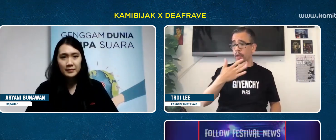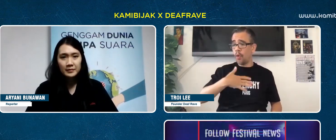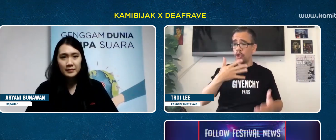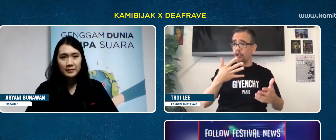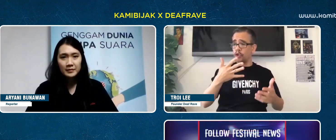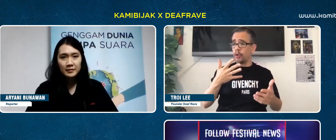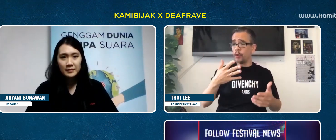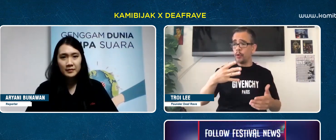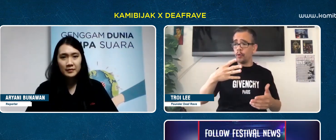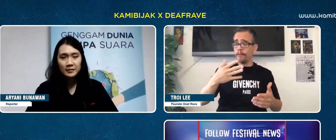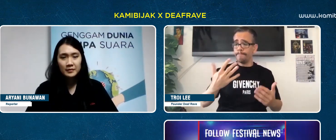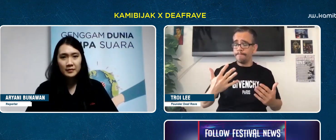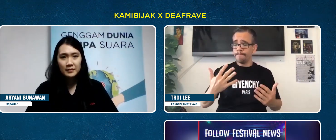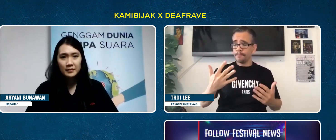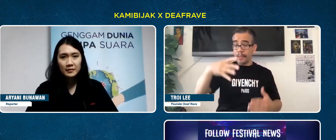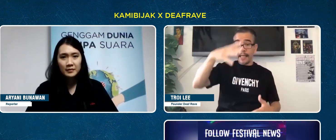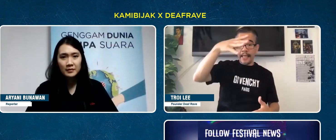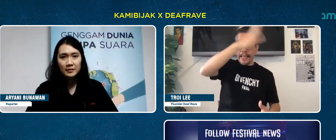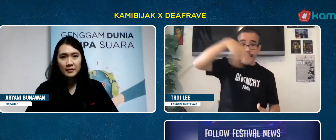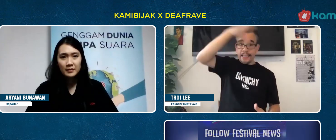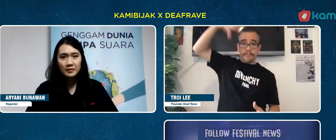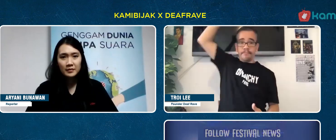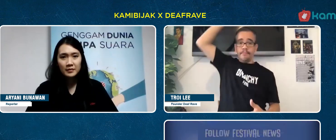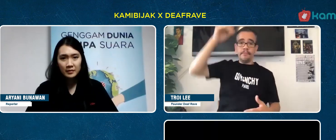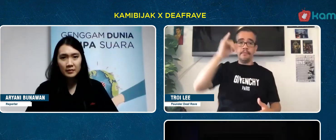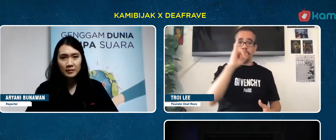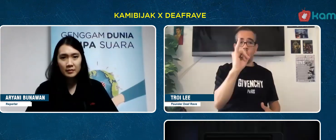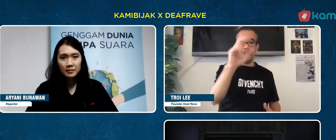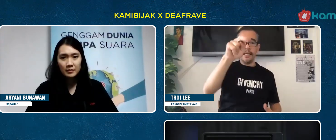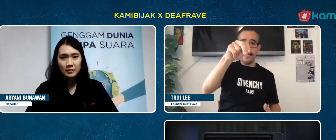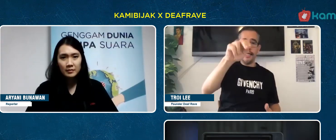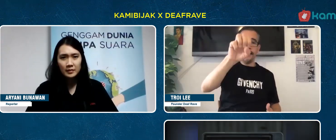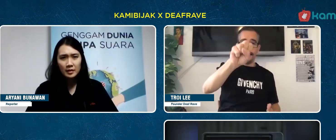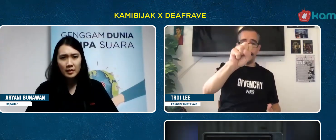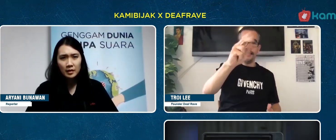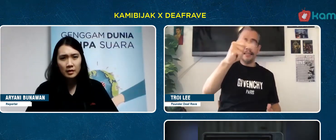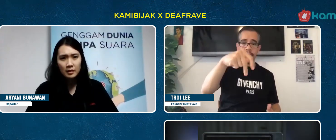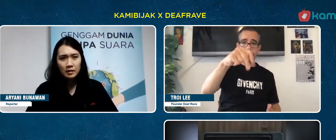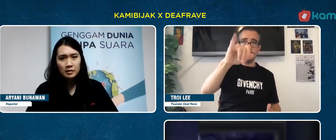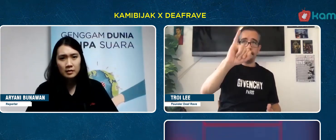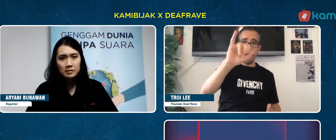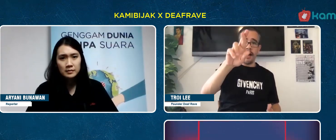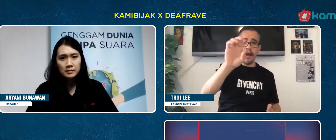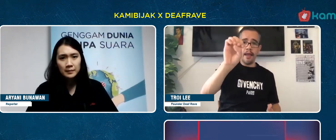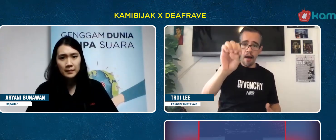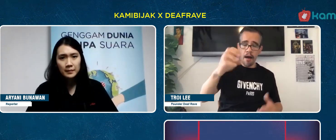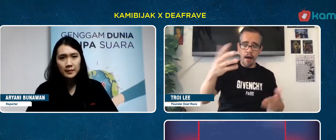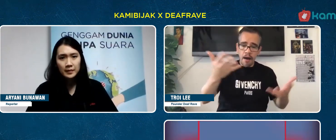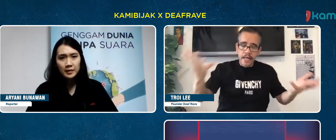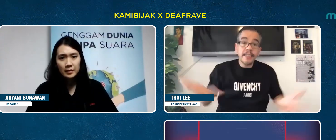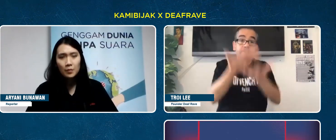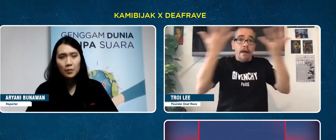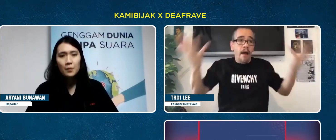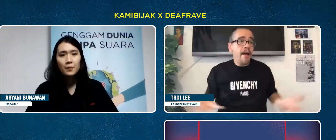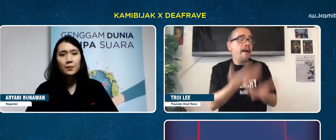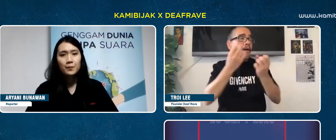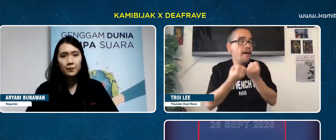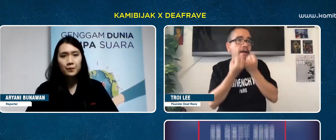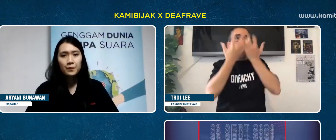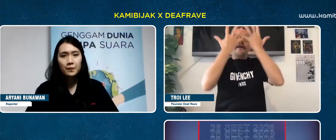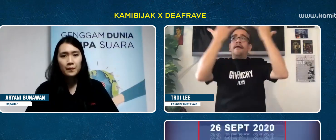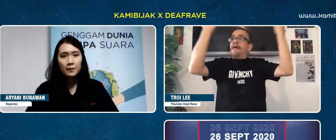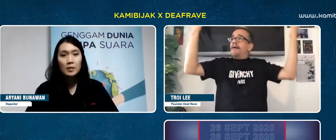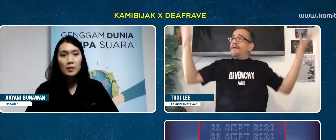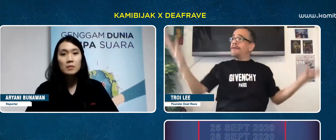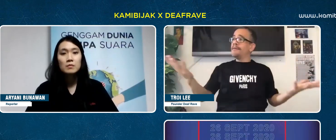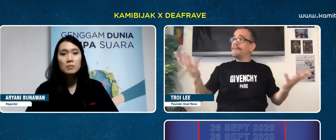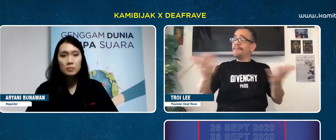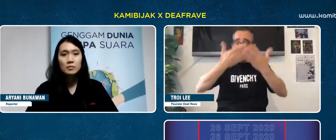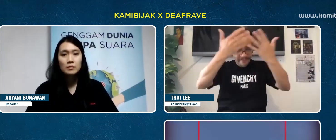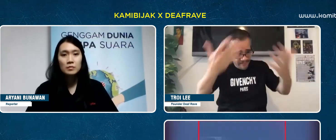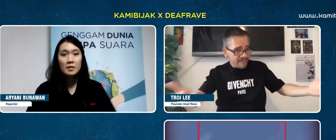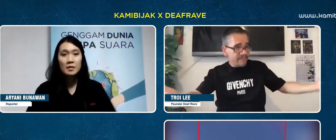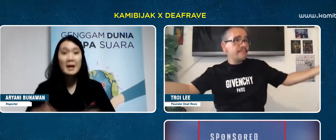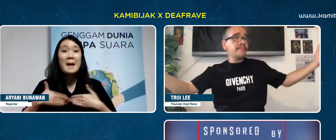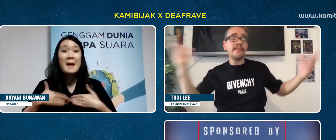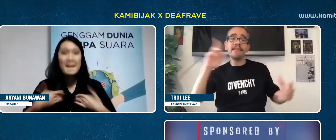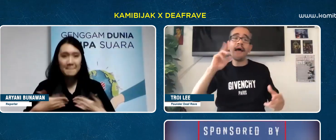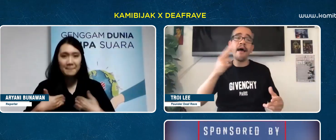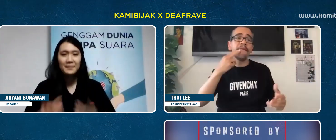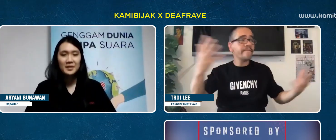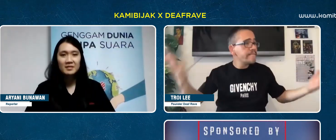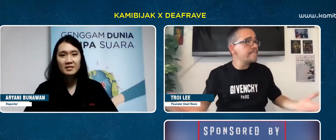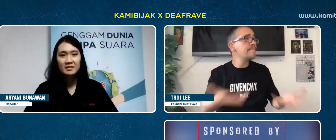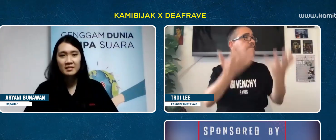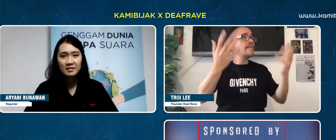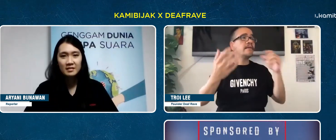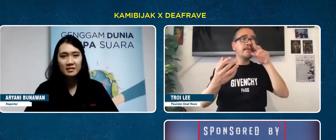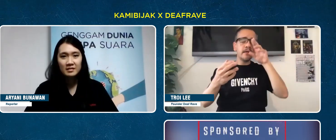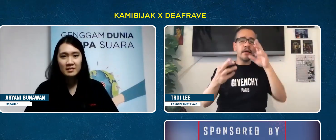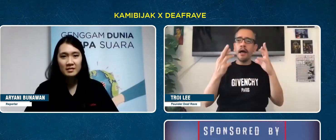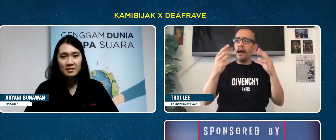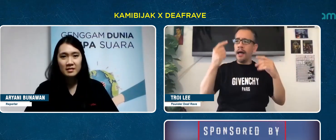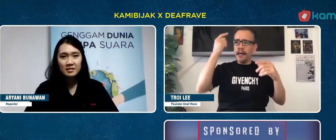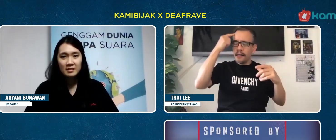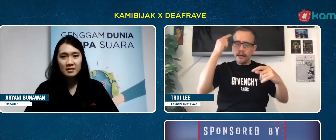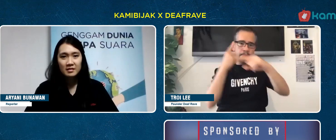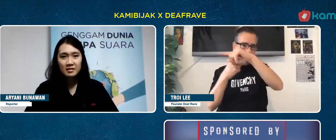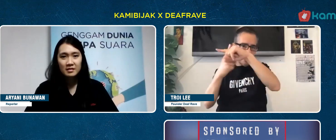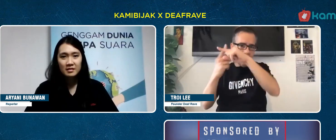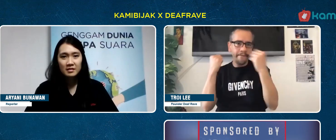I want to be able to inspire my deaf friends to stay positive